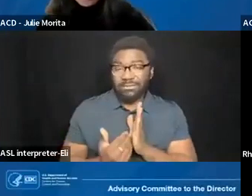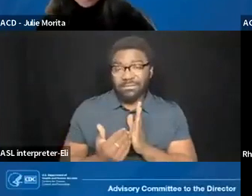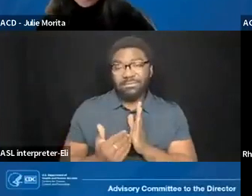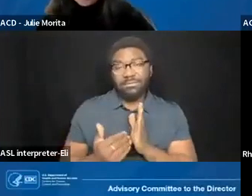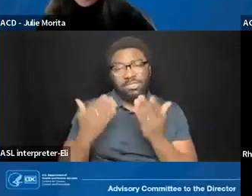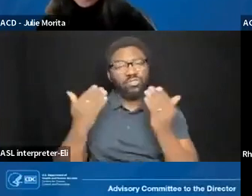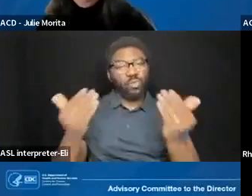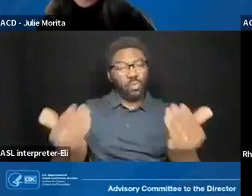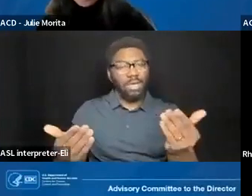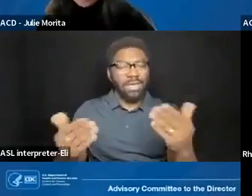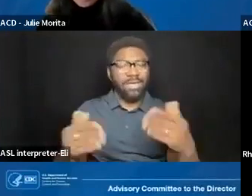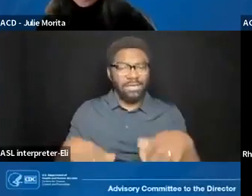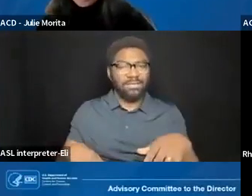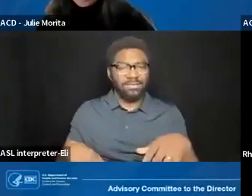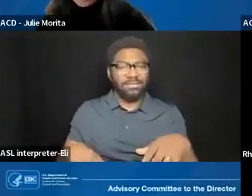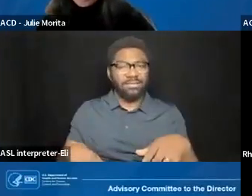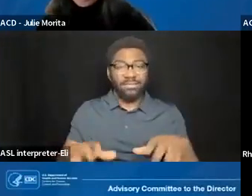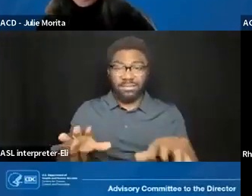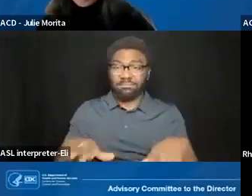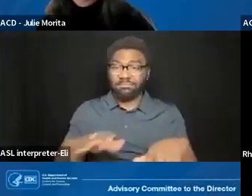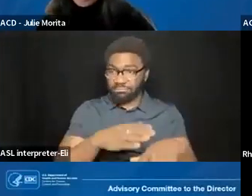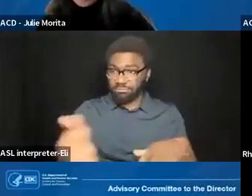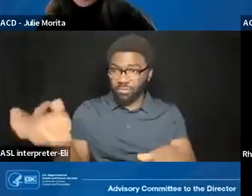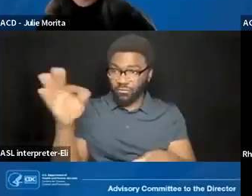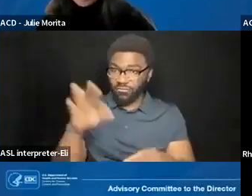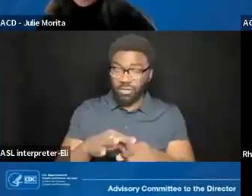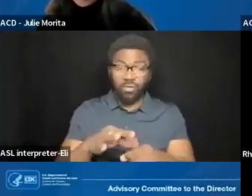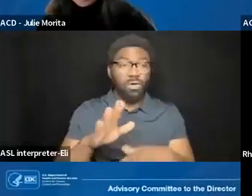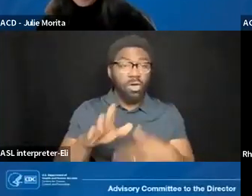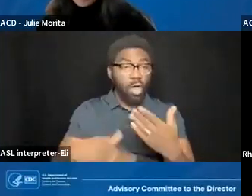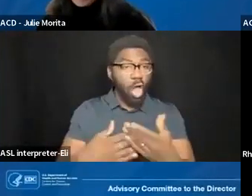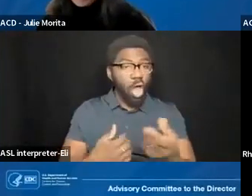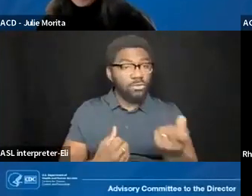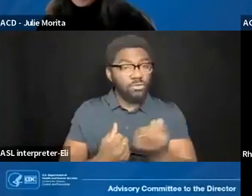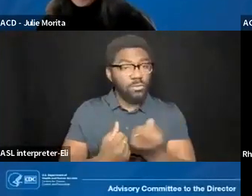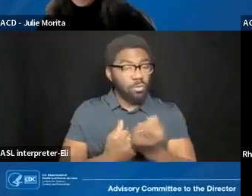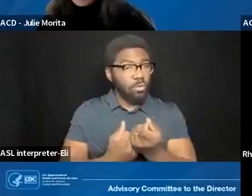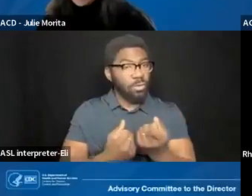But let's go ahead and then take a vote. All those in favor of the motion of adopting the report